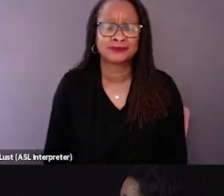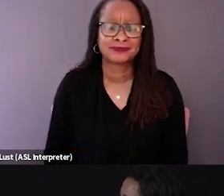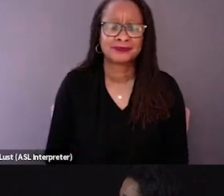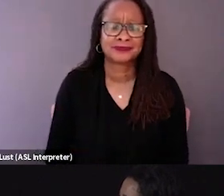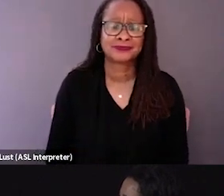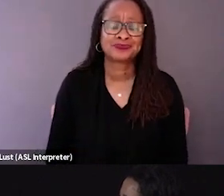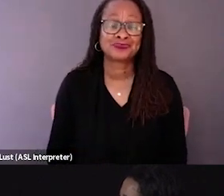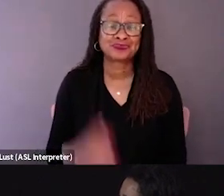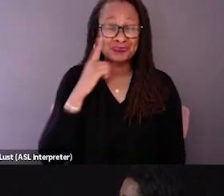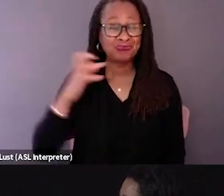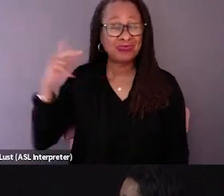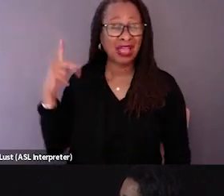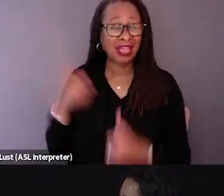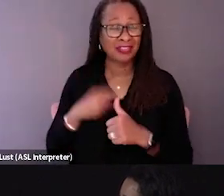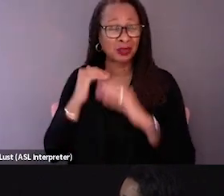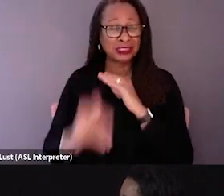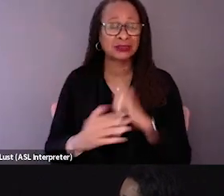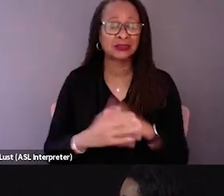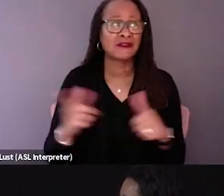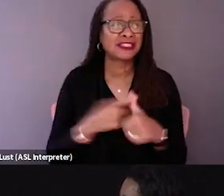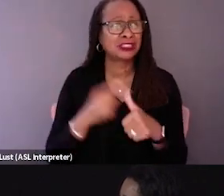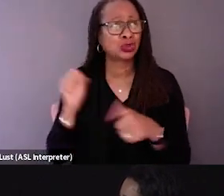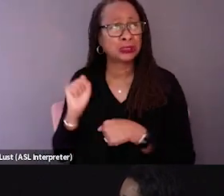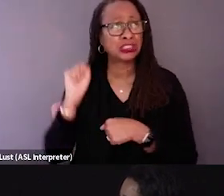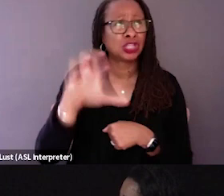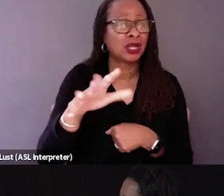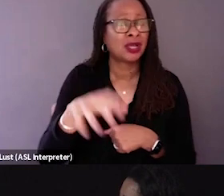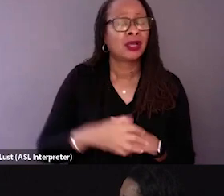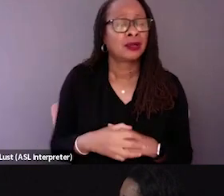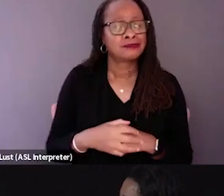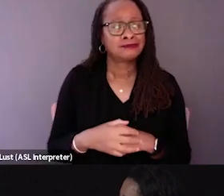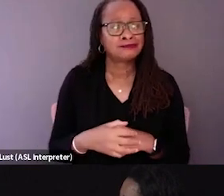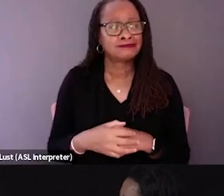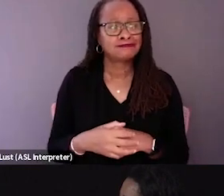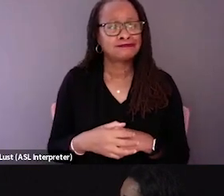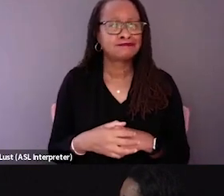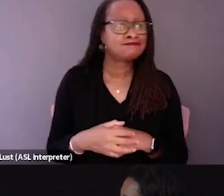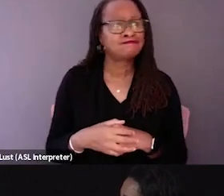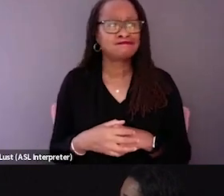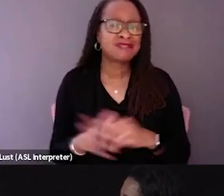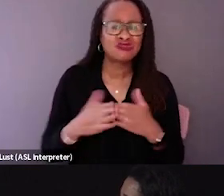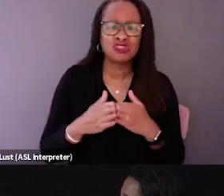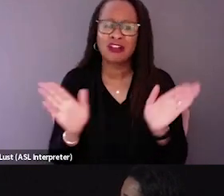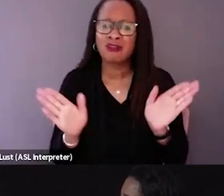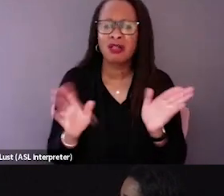Thinking back to that first email, what the initial pitch was, I mean, it was pretty general to start.